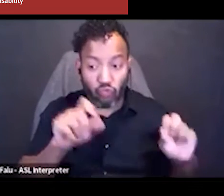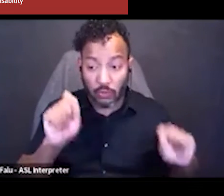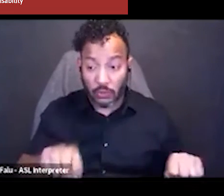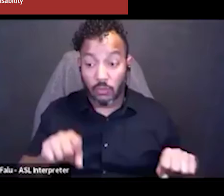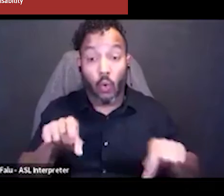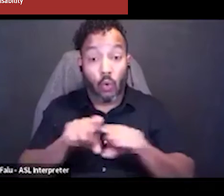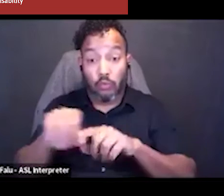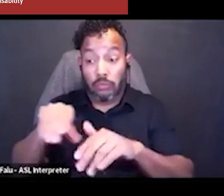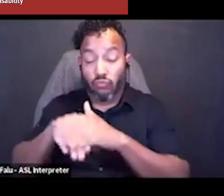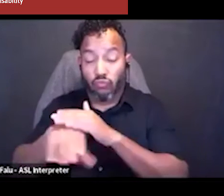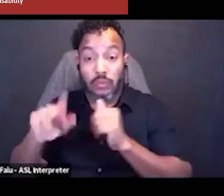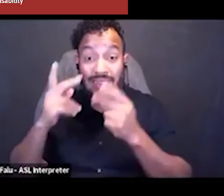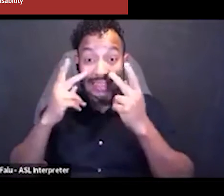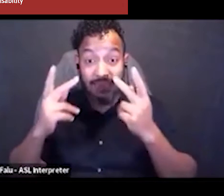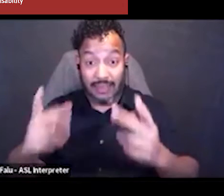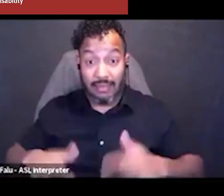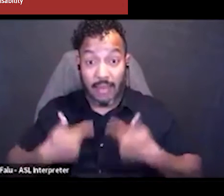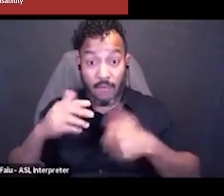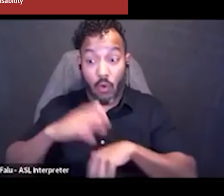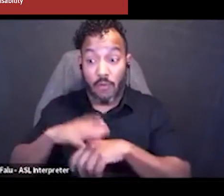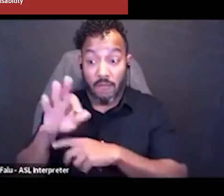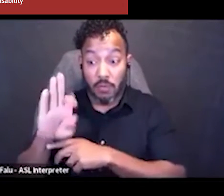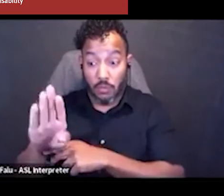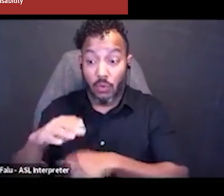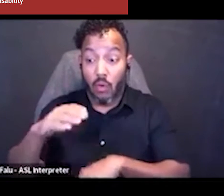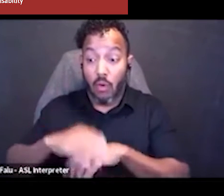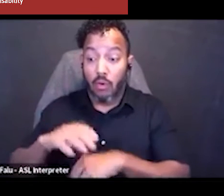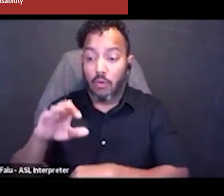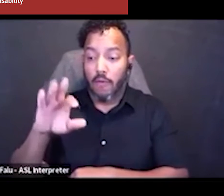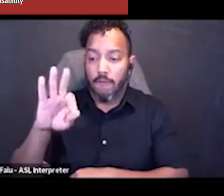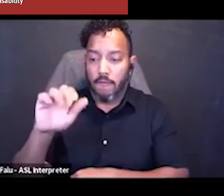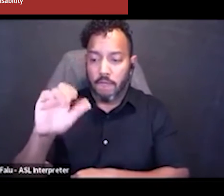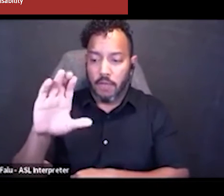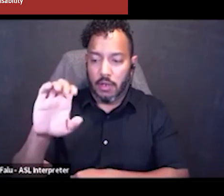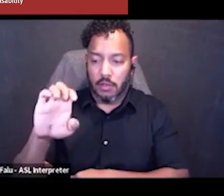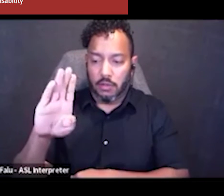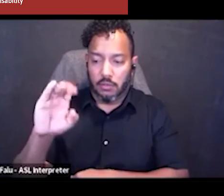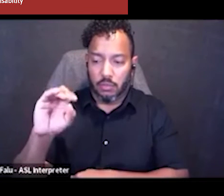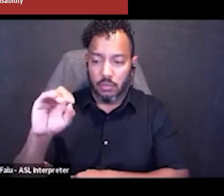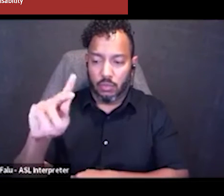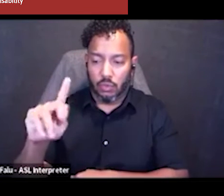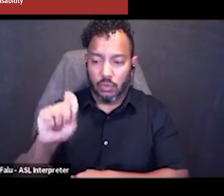You may also pin the interpreter as video feed so it remains visible during the webinar.